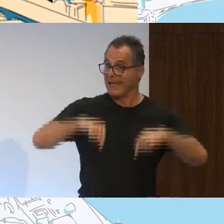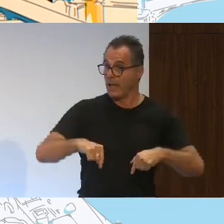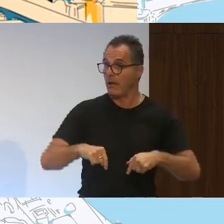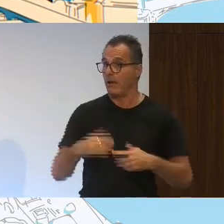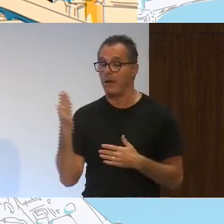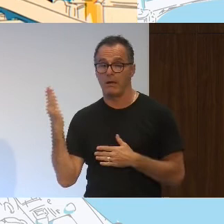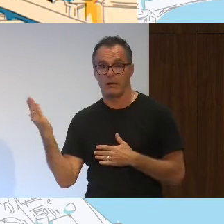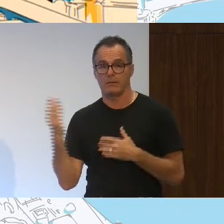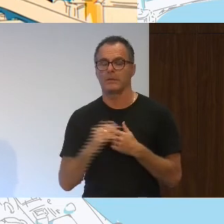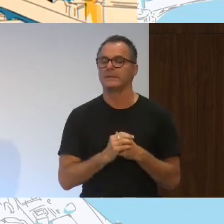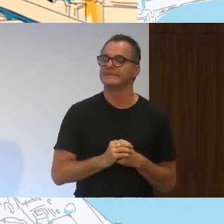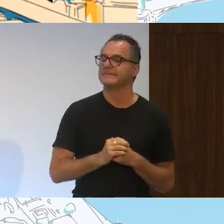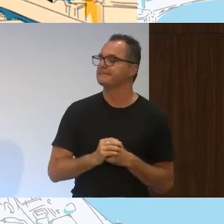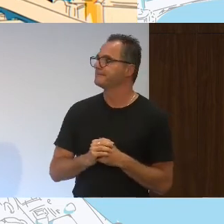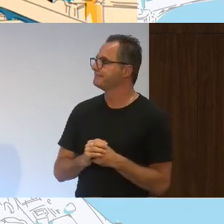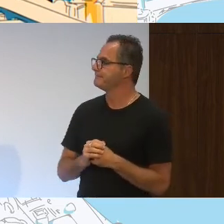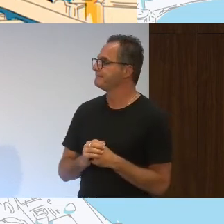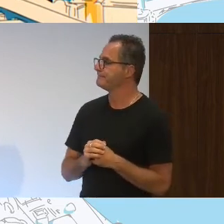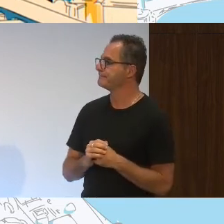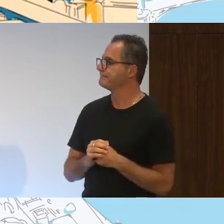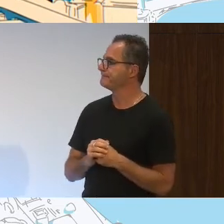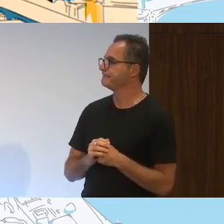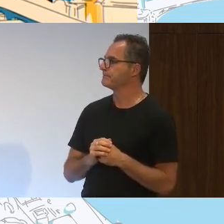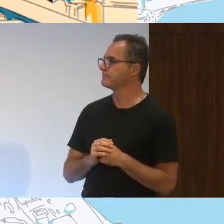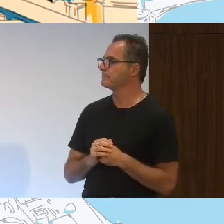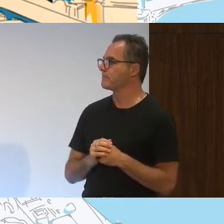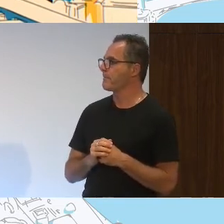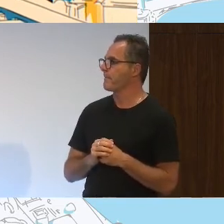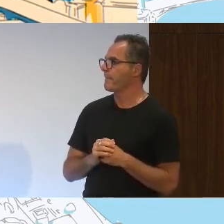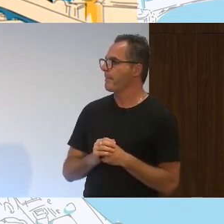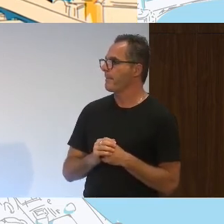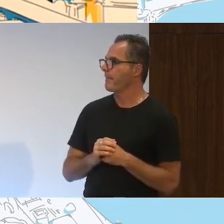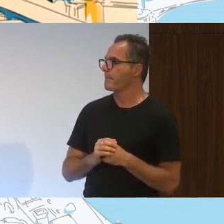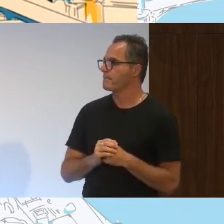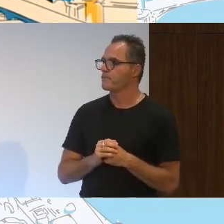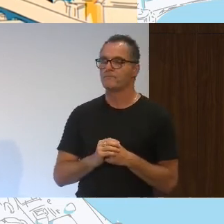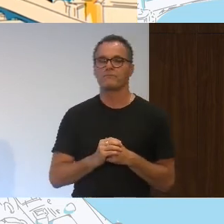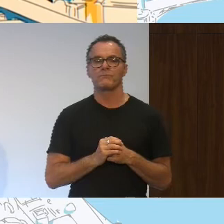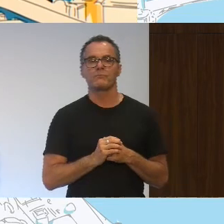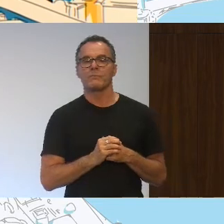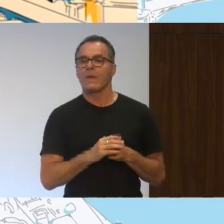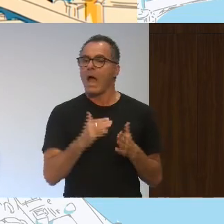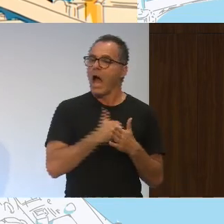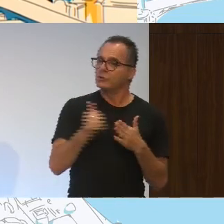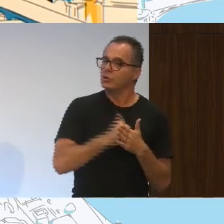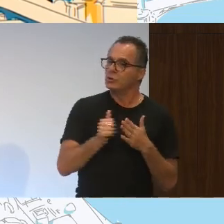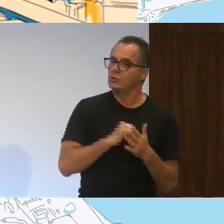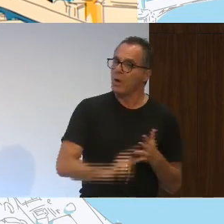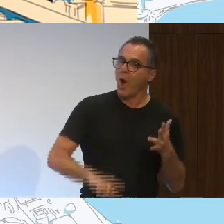the one of the one of the unconventional opioid receptors, the delta opioid receptors in play.